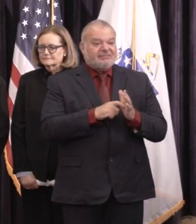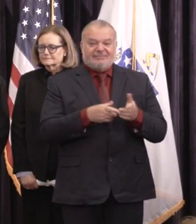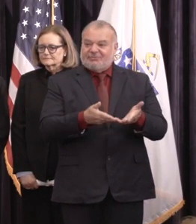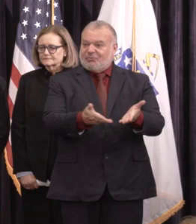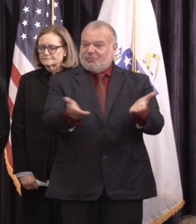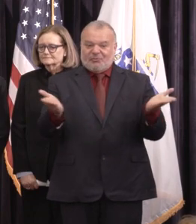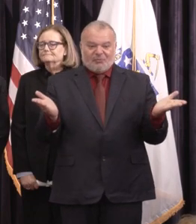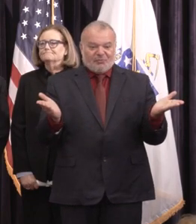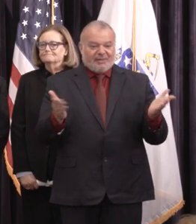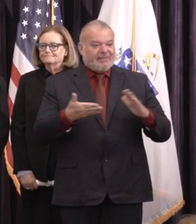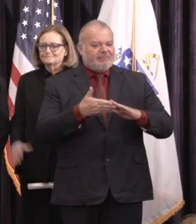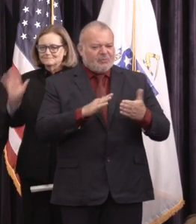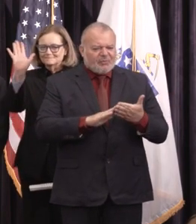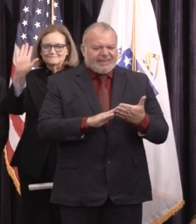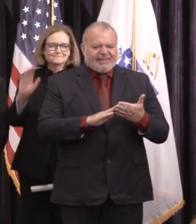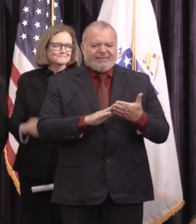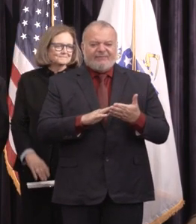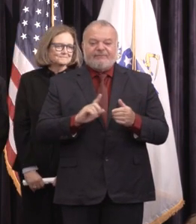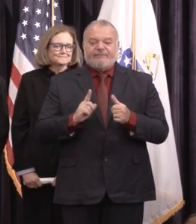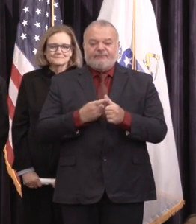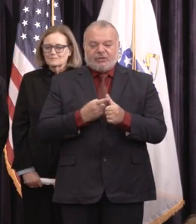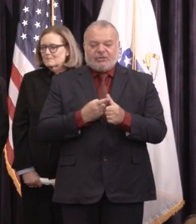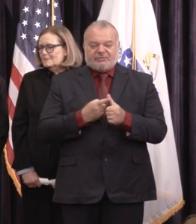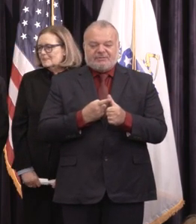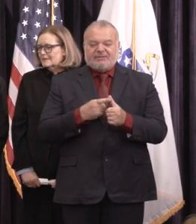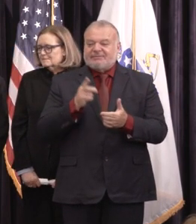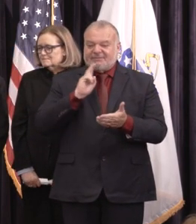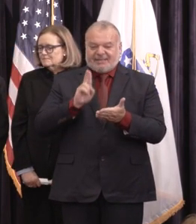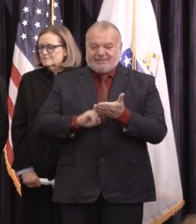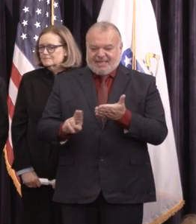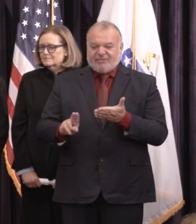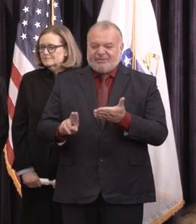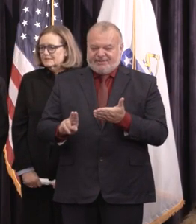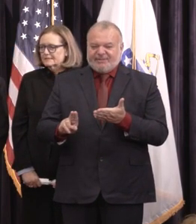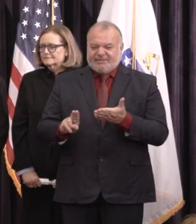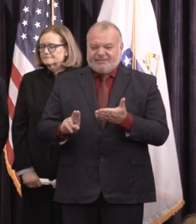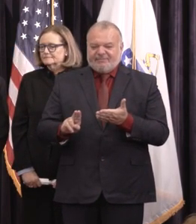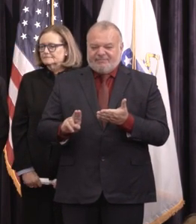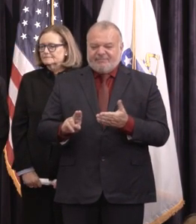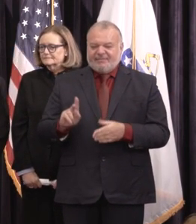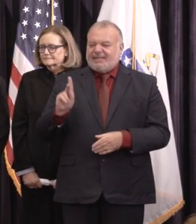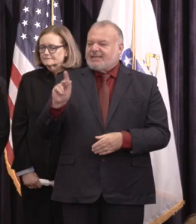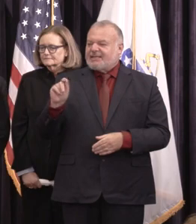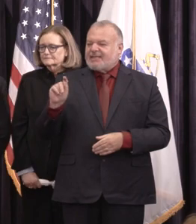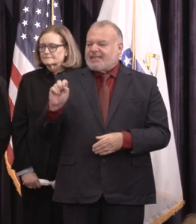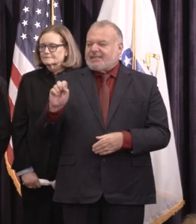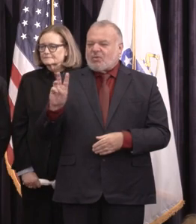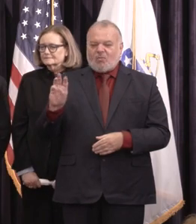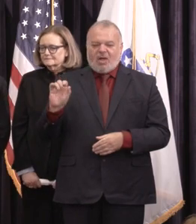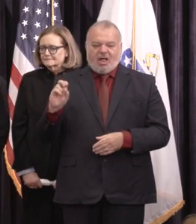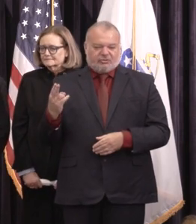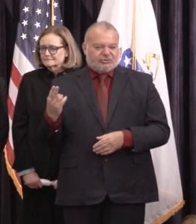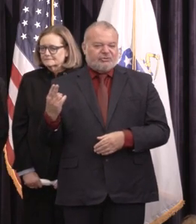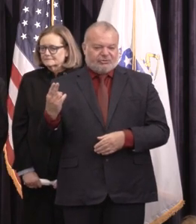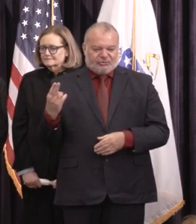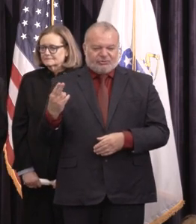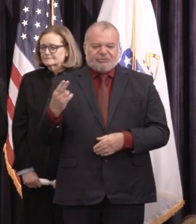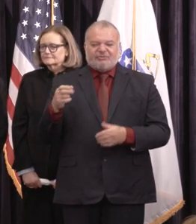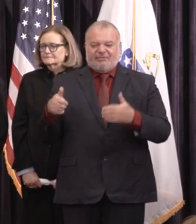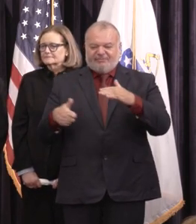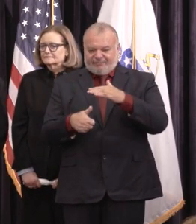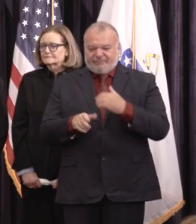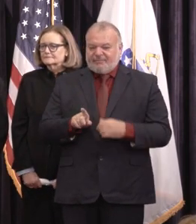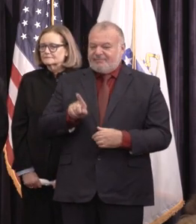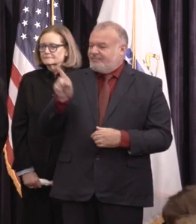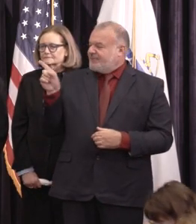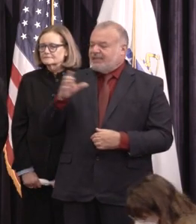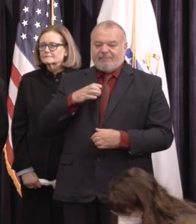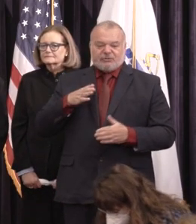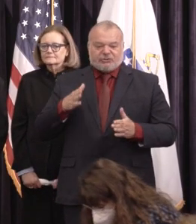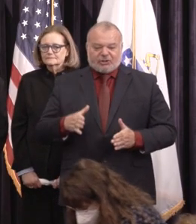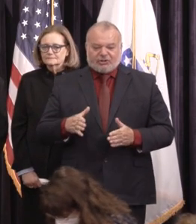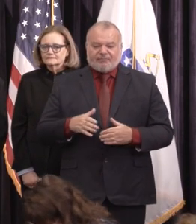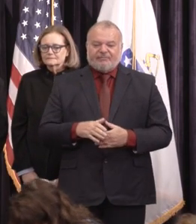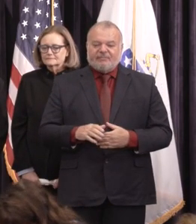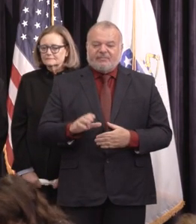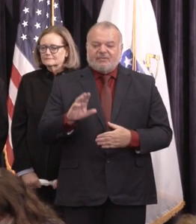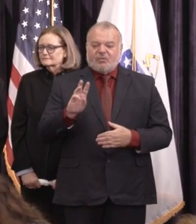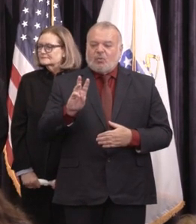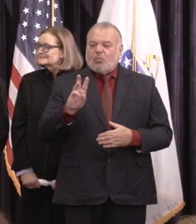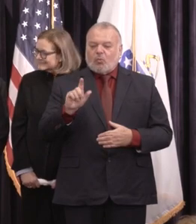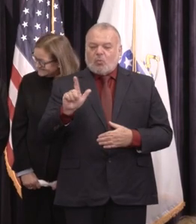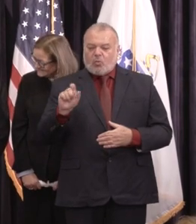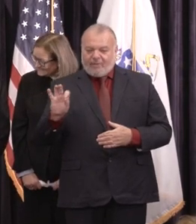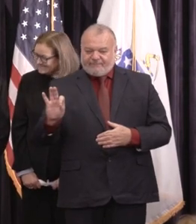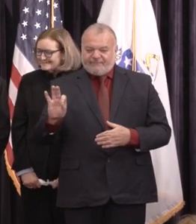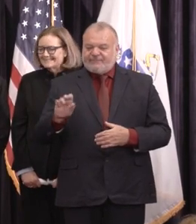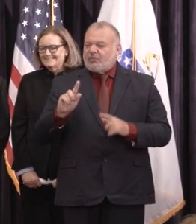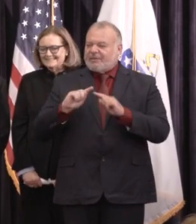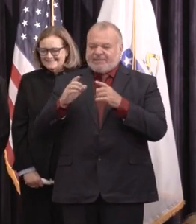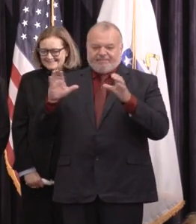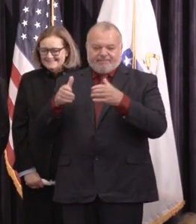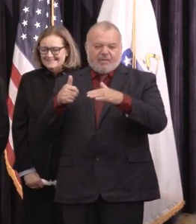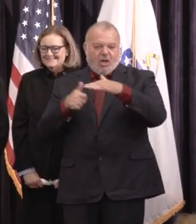Kate Walsh. Commissioner Tony Wolf and the team for what is now called Mass Rehab Commission.